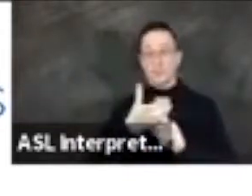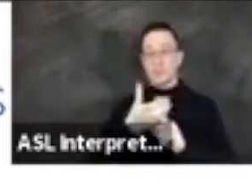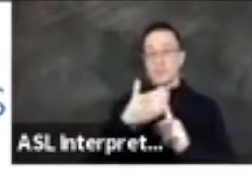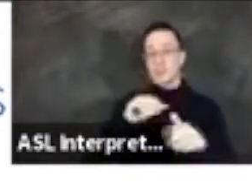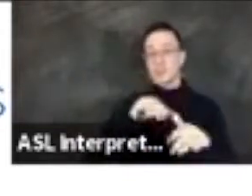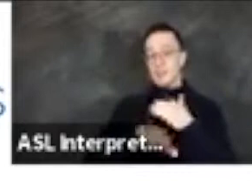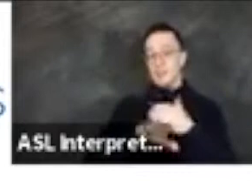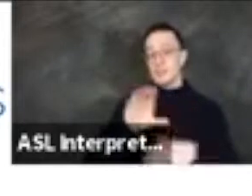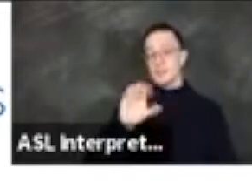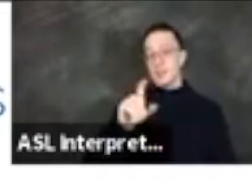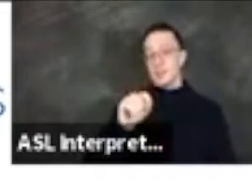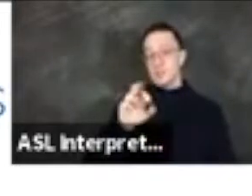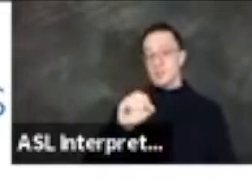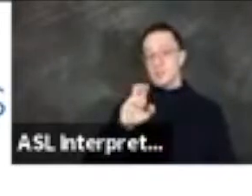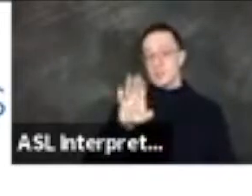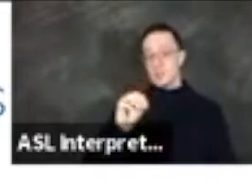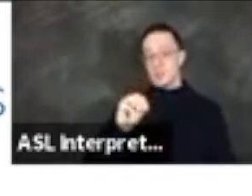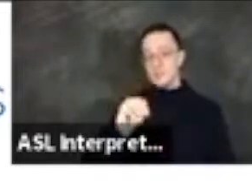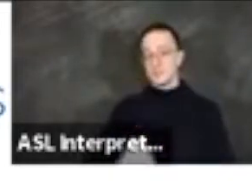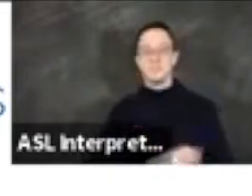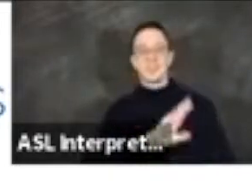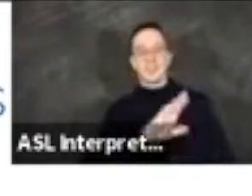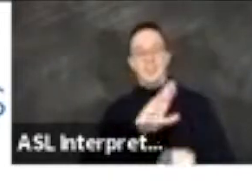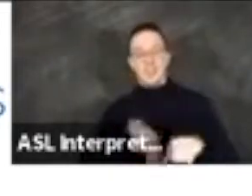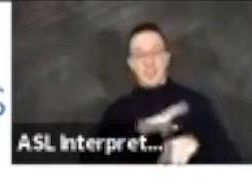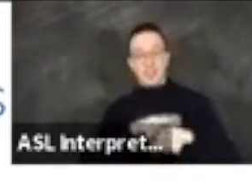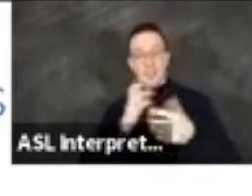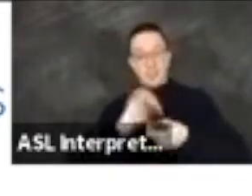NATIONAL ALLIANCE OF LATINO ARTS AND CULTURE.